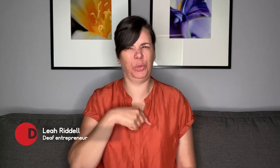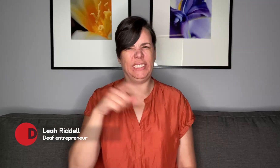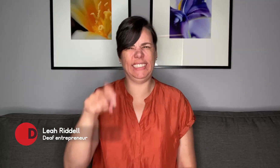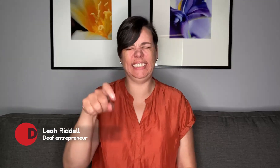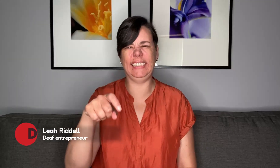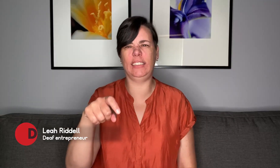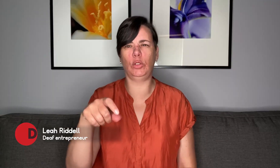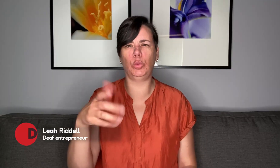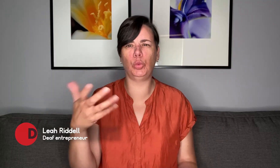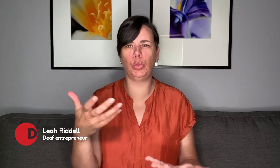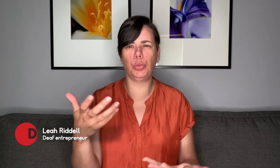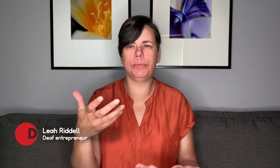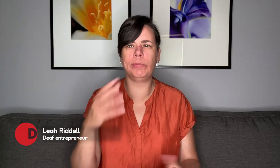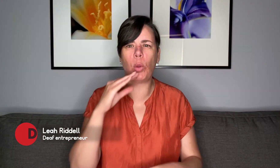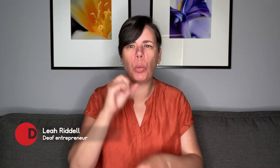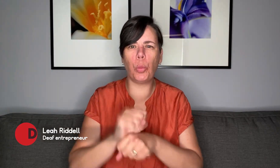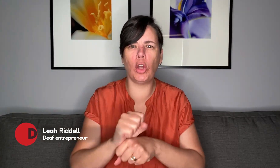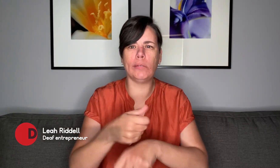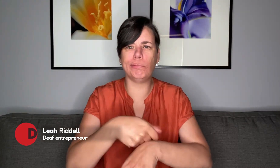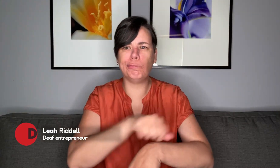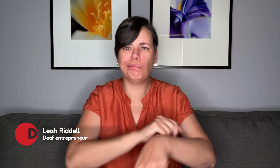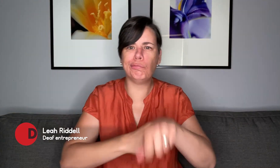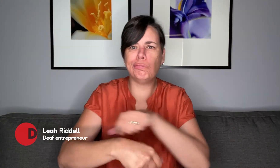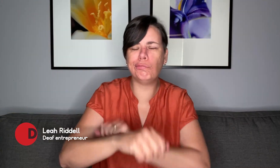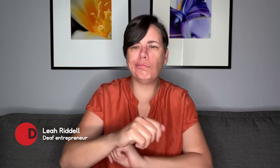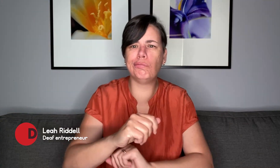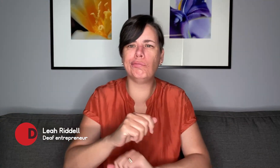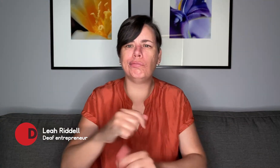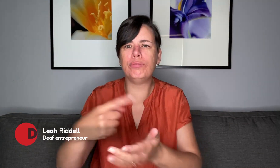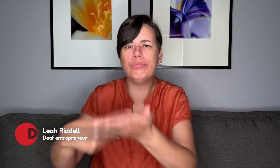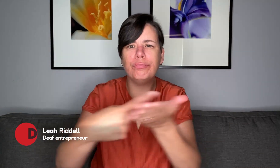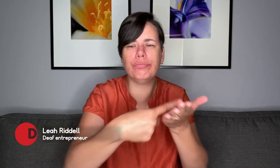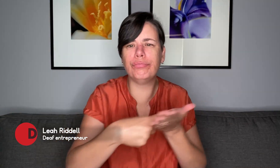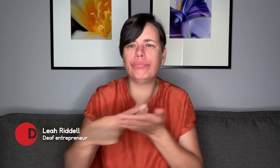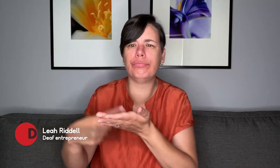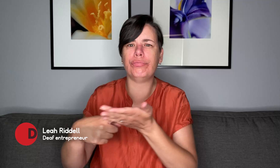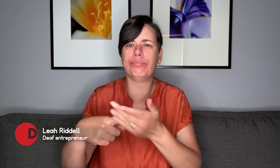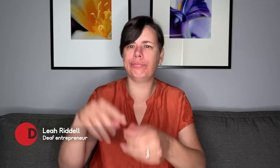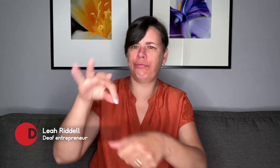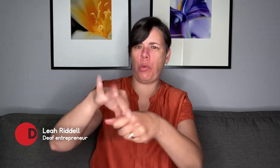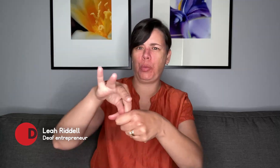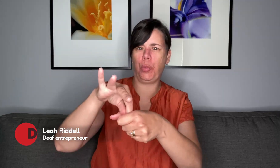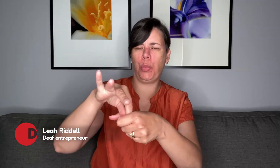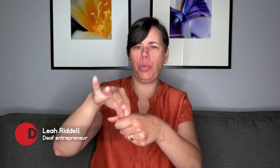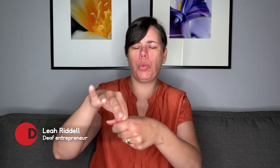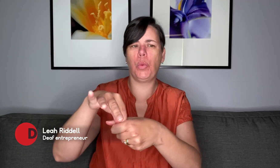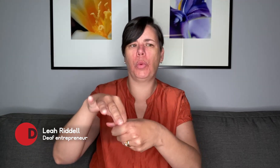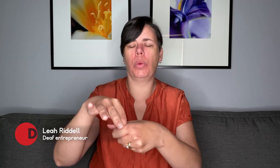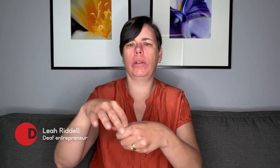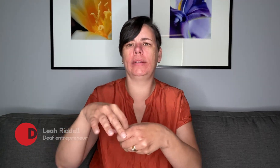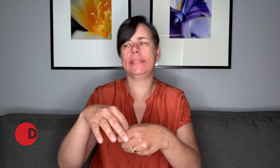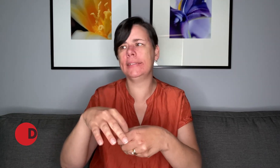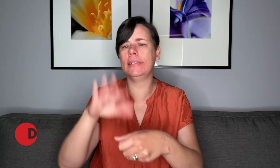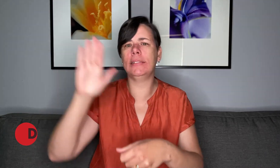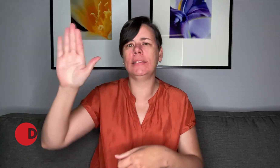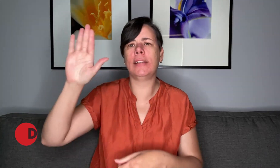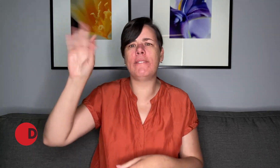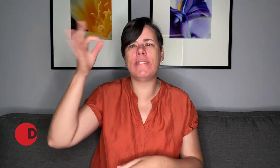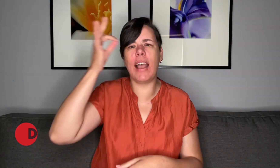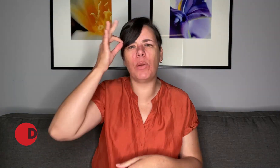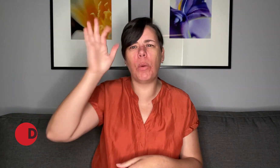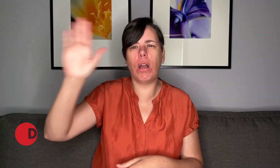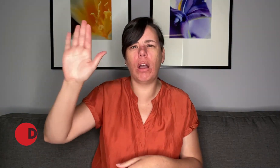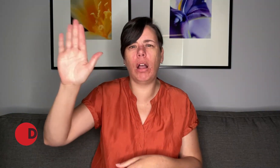We need to do our due diligence, discuss and vote. To maintain a strong economy,